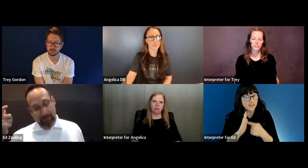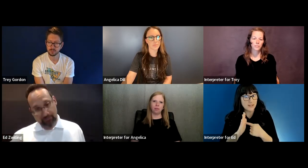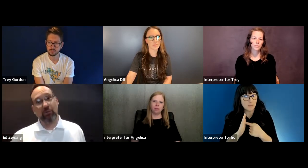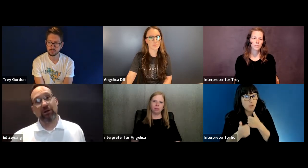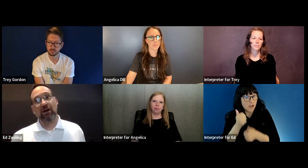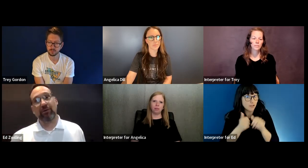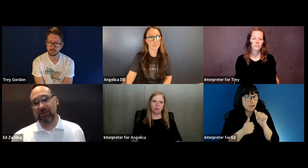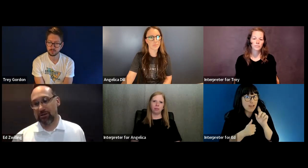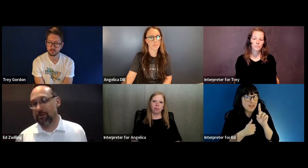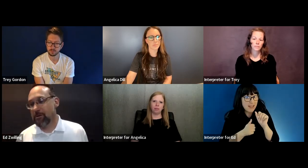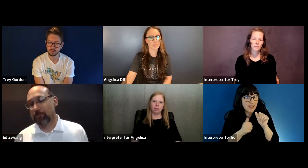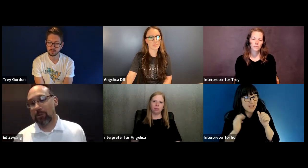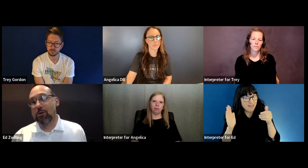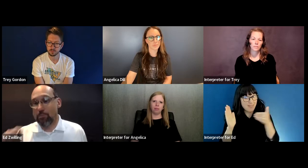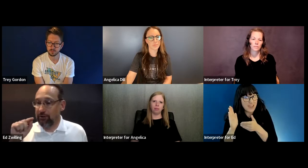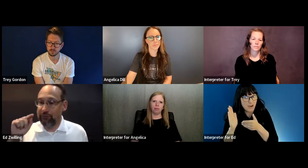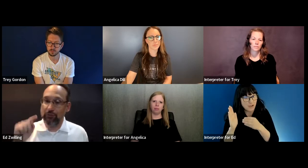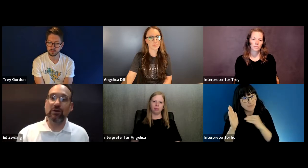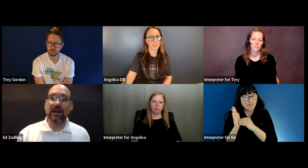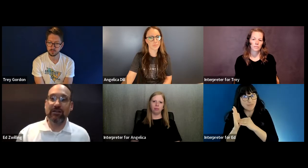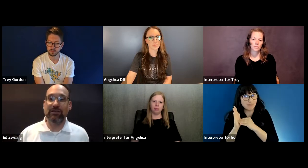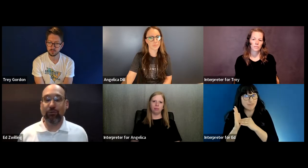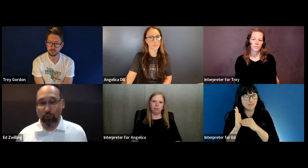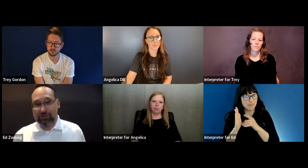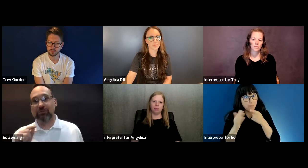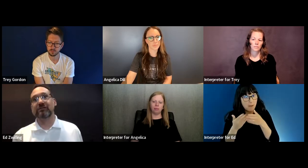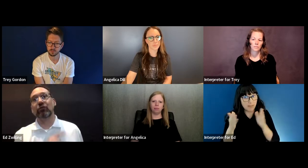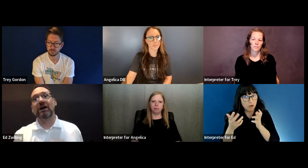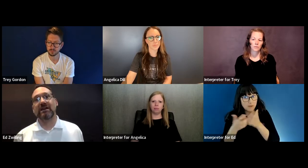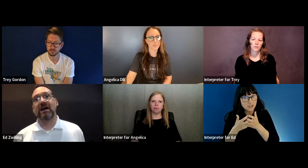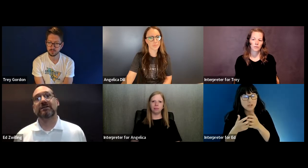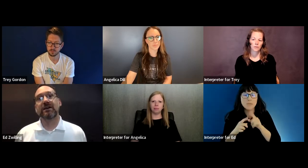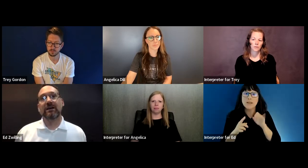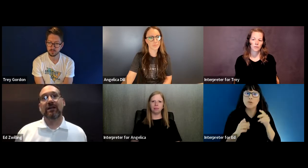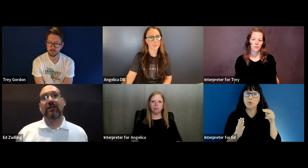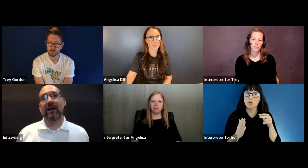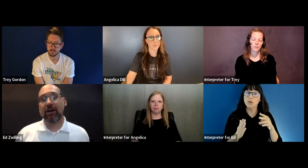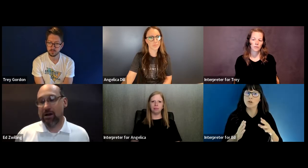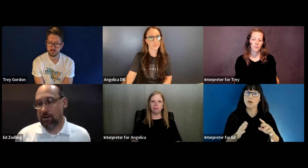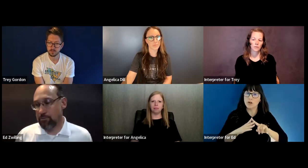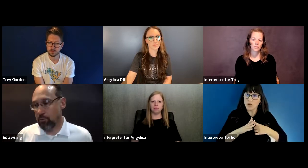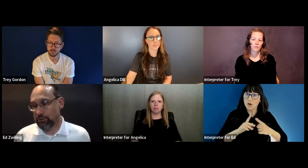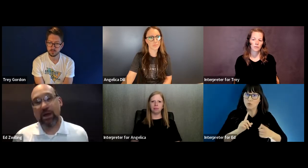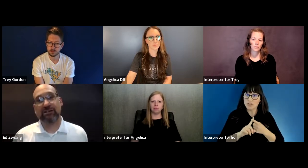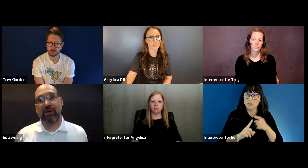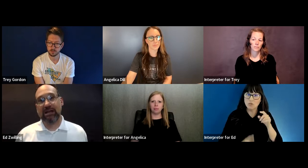of a public accommodation but if you look at the original civil rights act that um was passed back